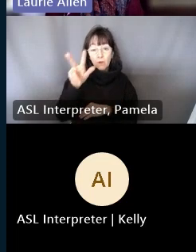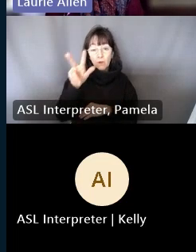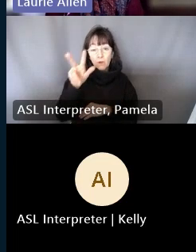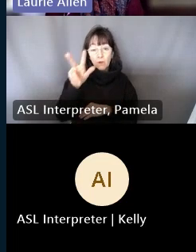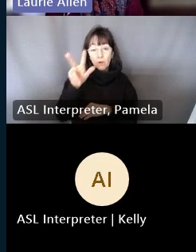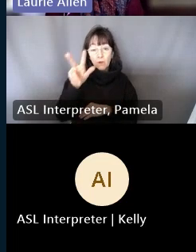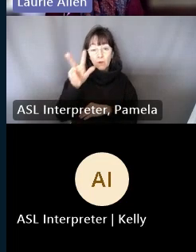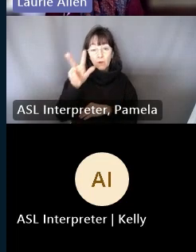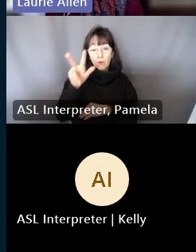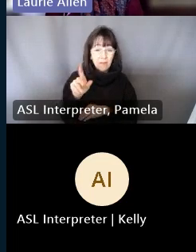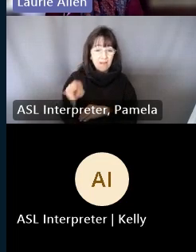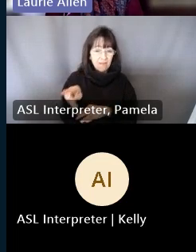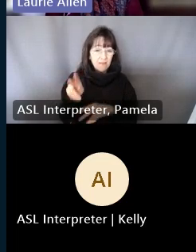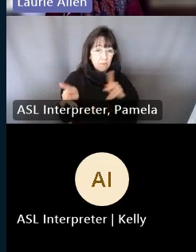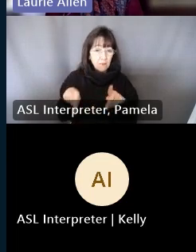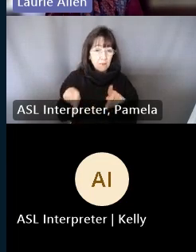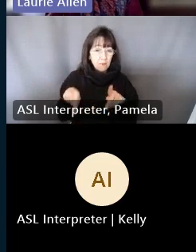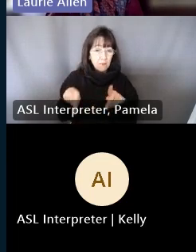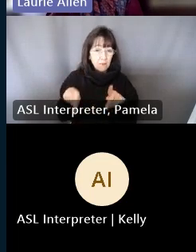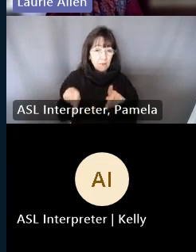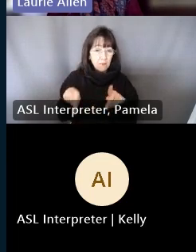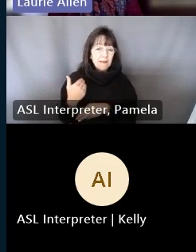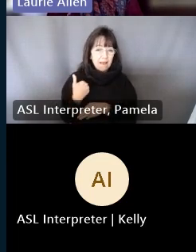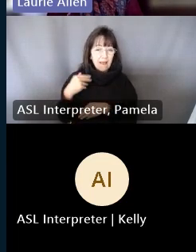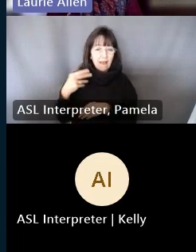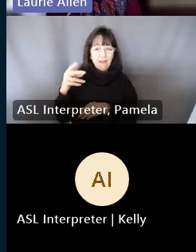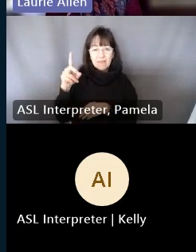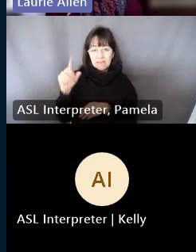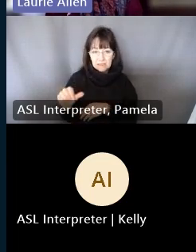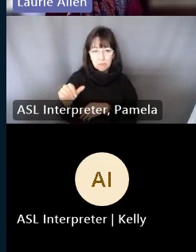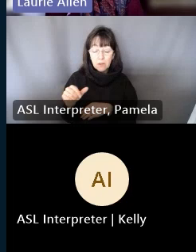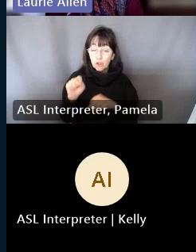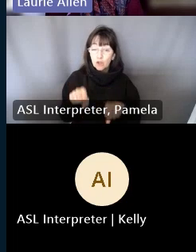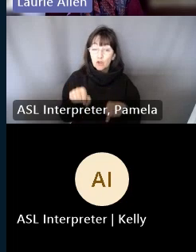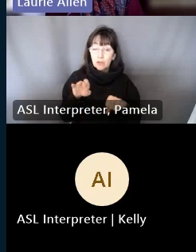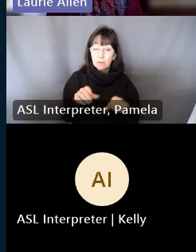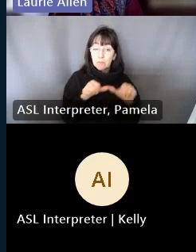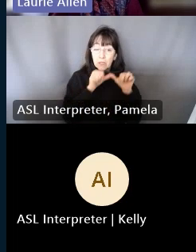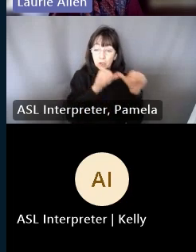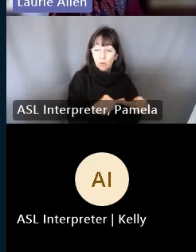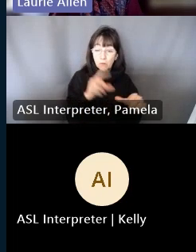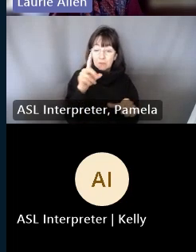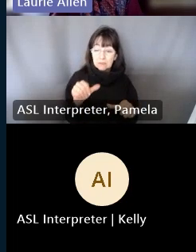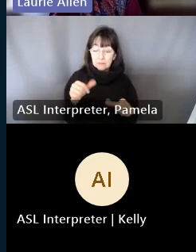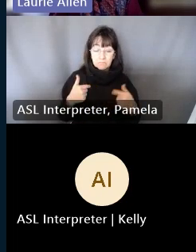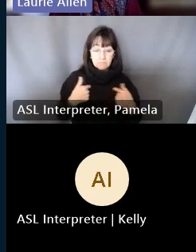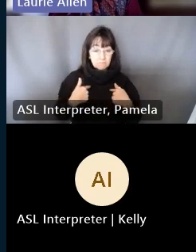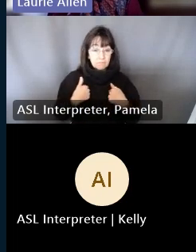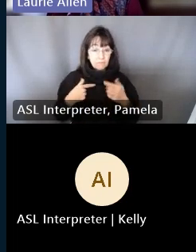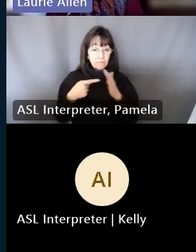And that could be a permanent disability, and I'll use myself as an example. I'm a quadriplegic.